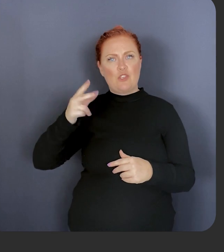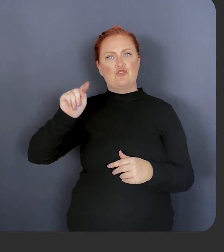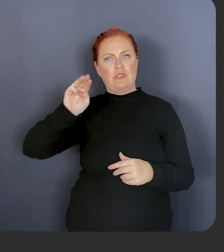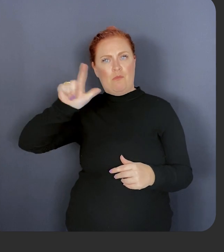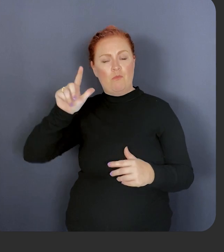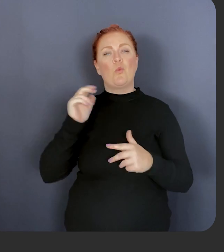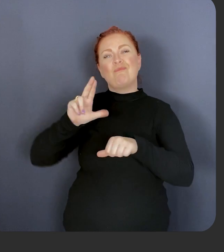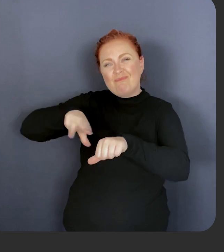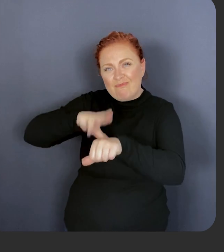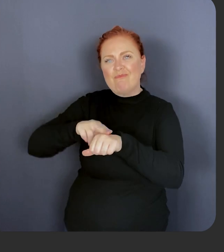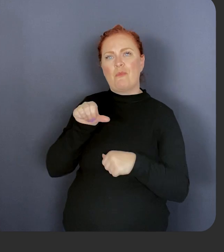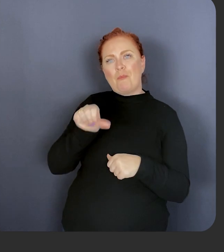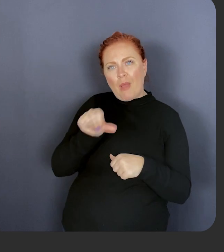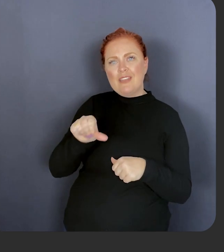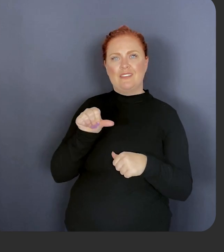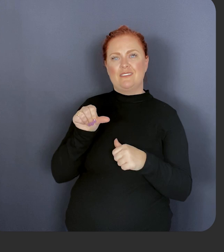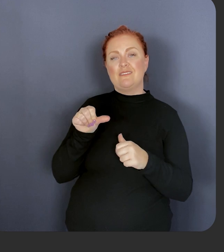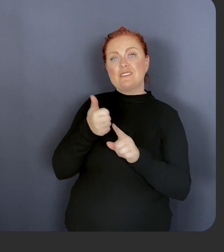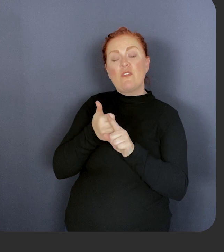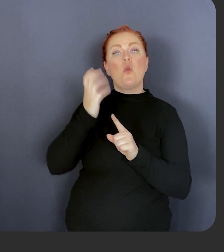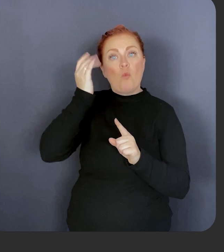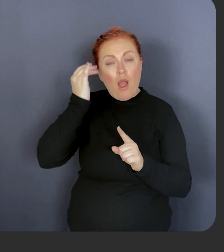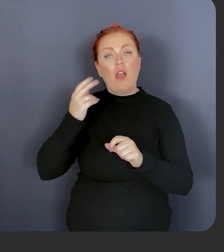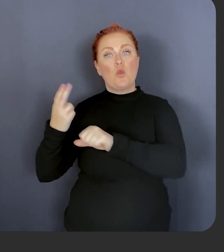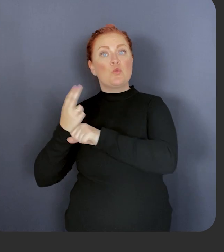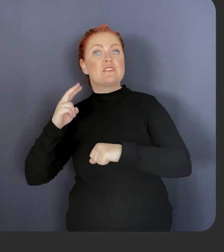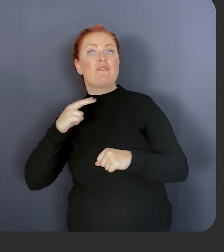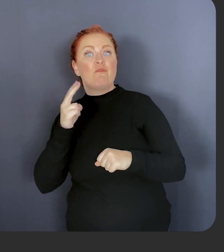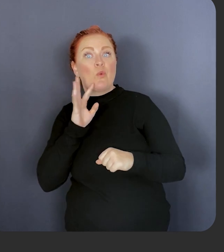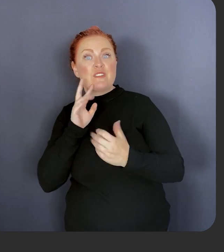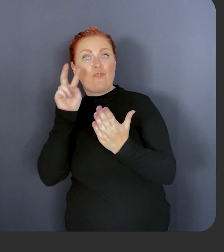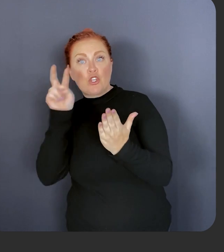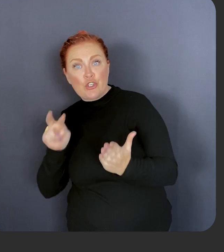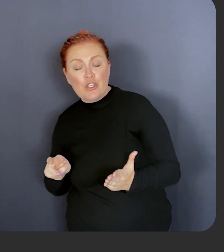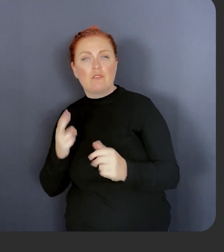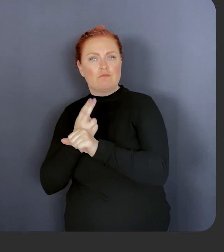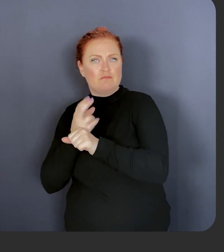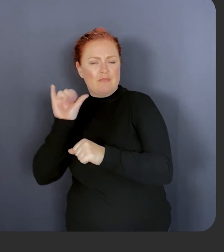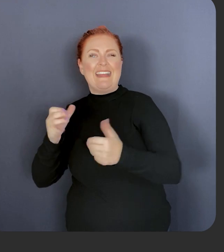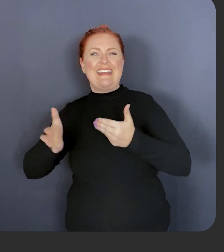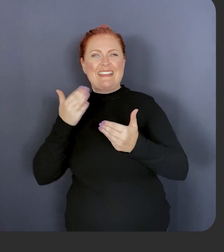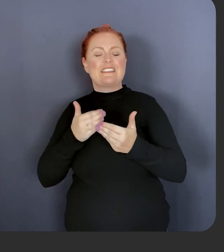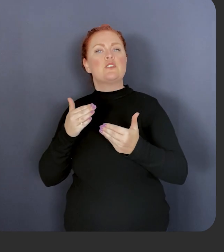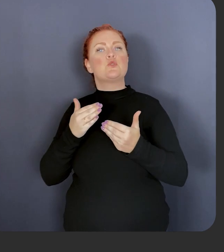We want to use the native button attribute because when we turn on something like voiceover and we navigate, we can get to that control,